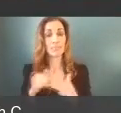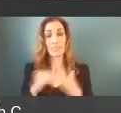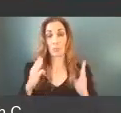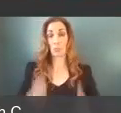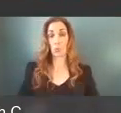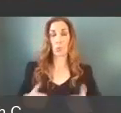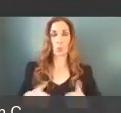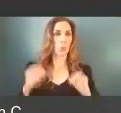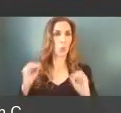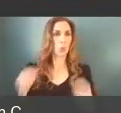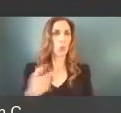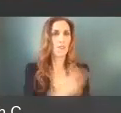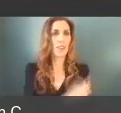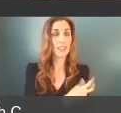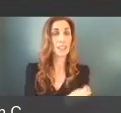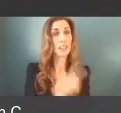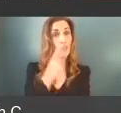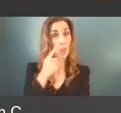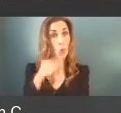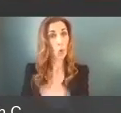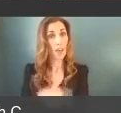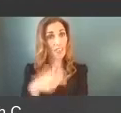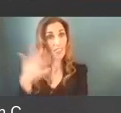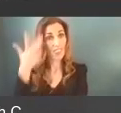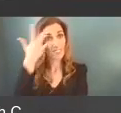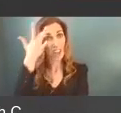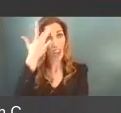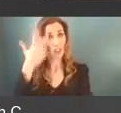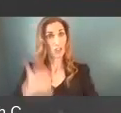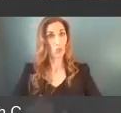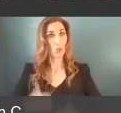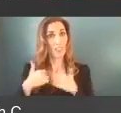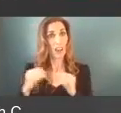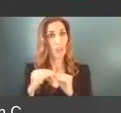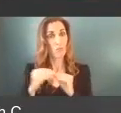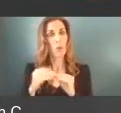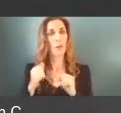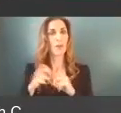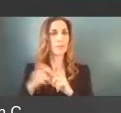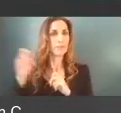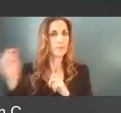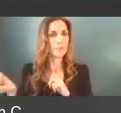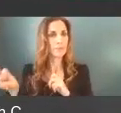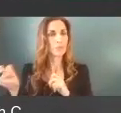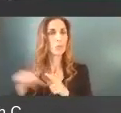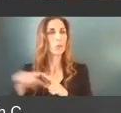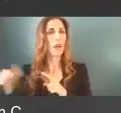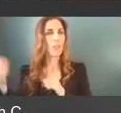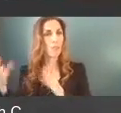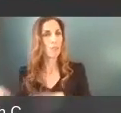in order for that virus to survive they have to be able to hop to another human being that is not